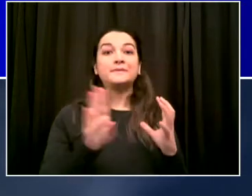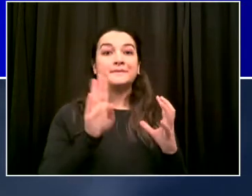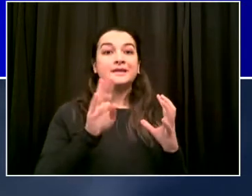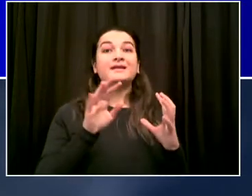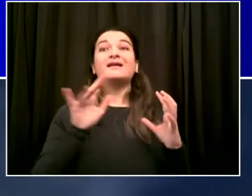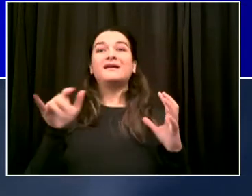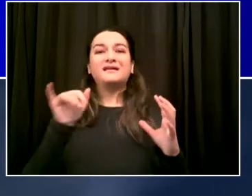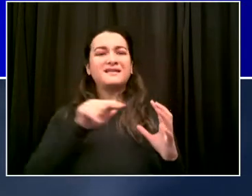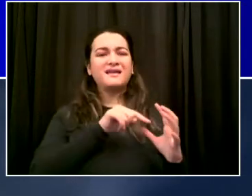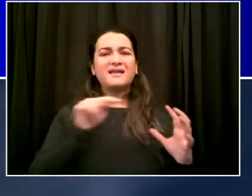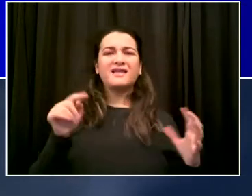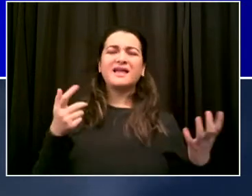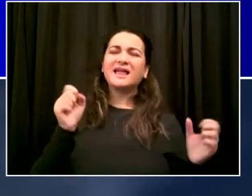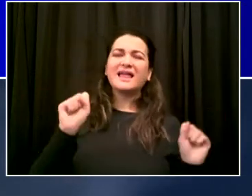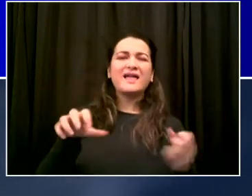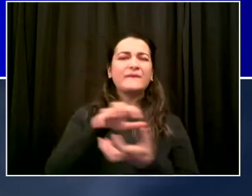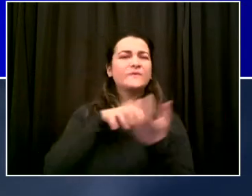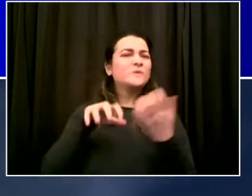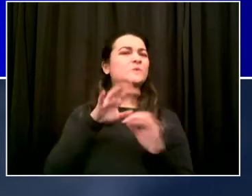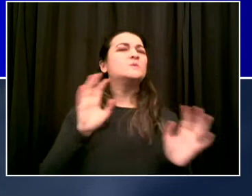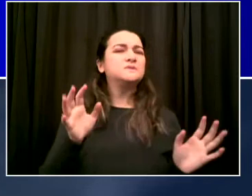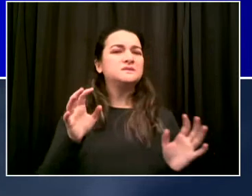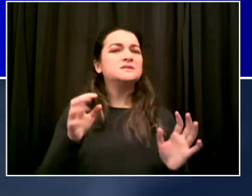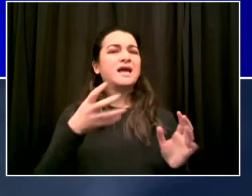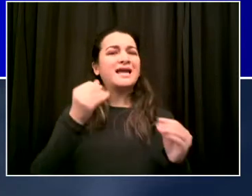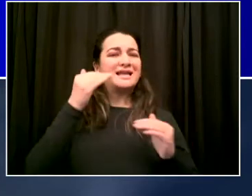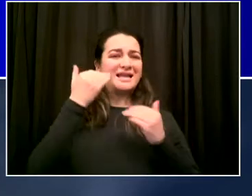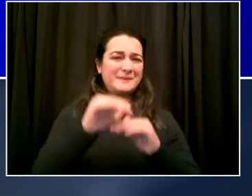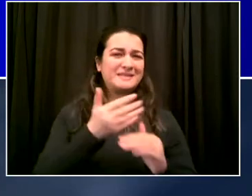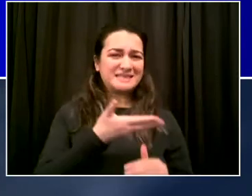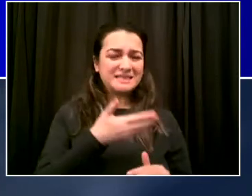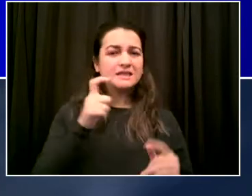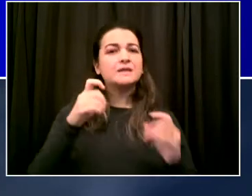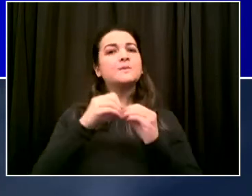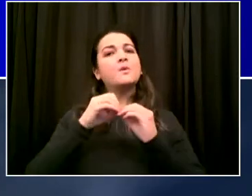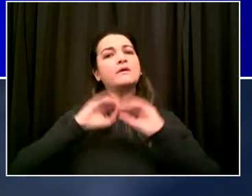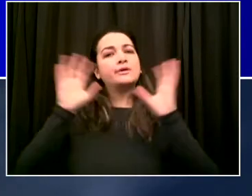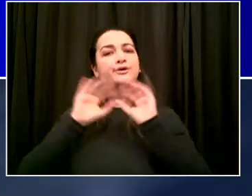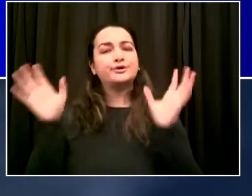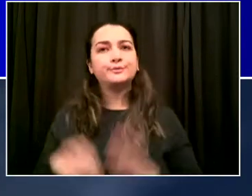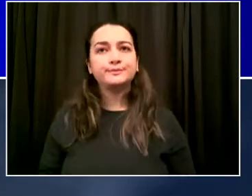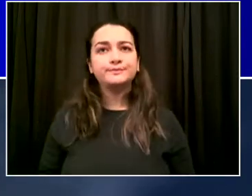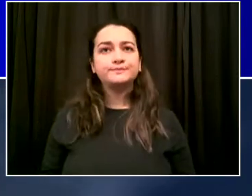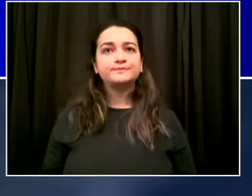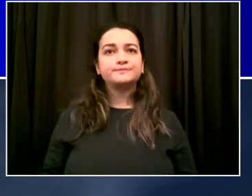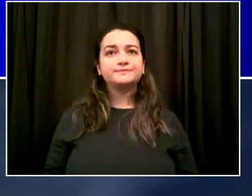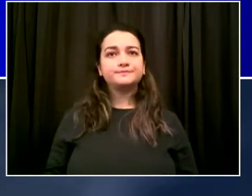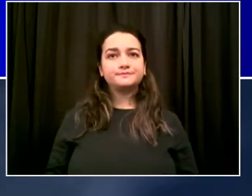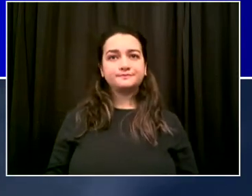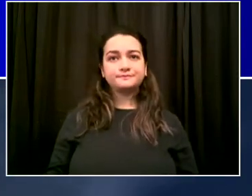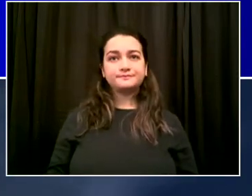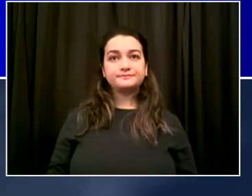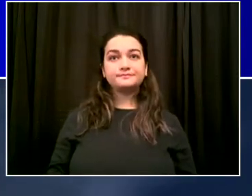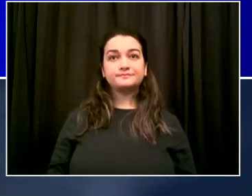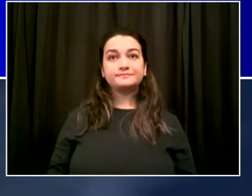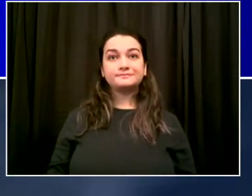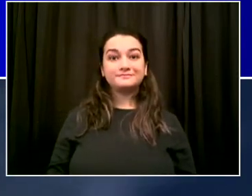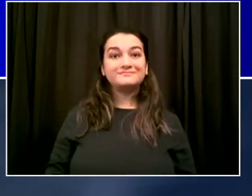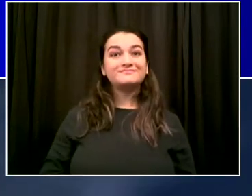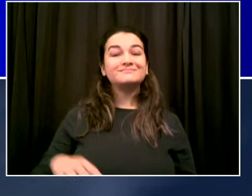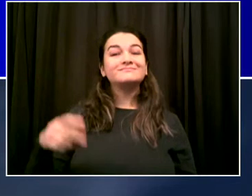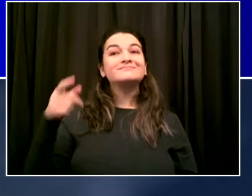DEPEND ON THEM,